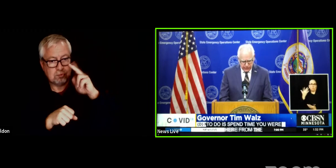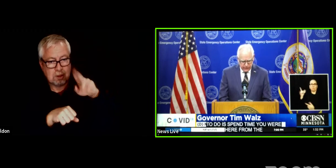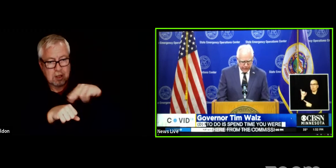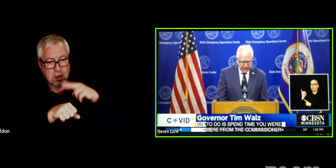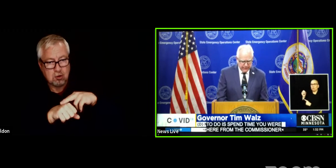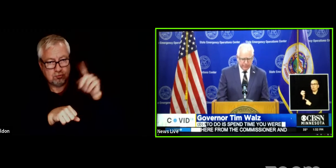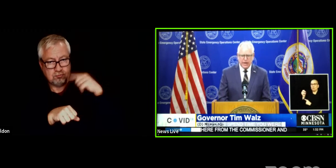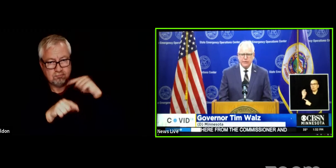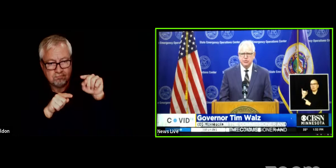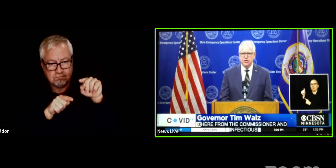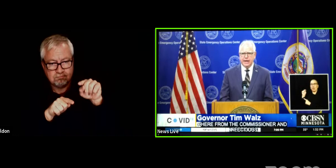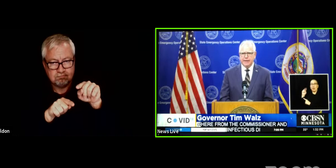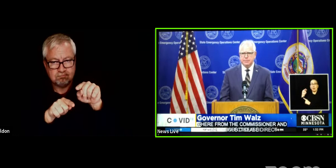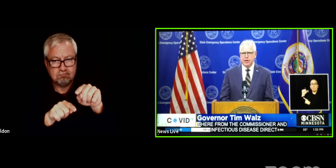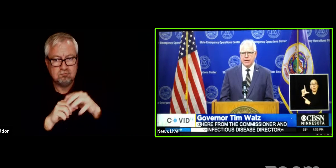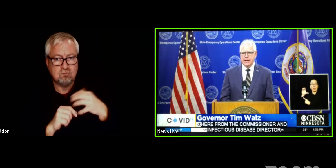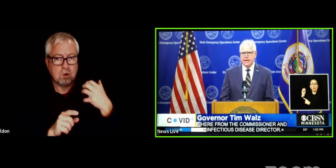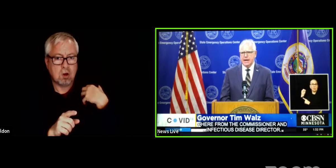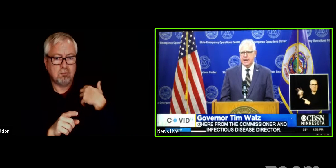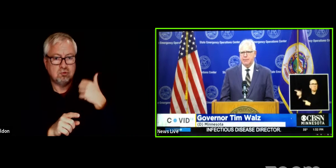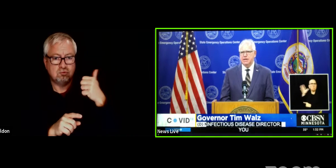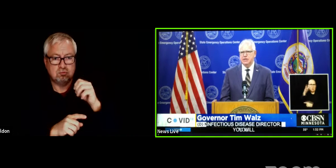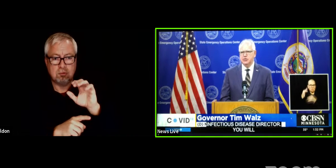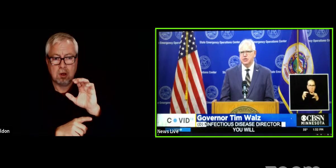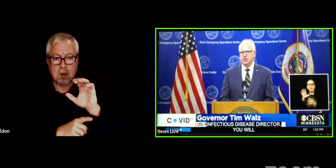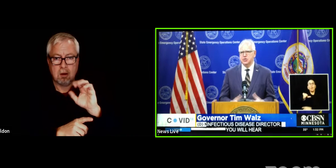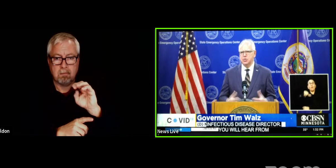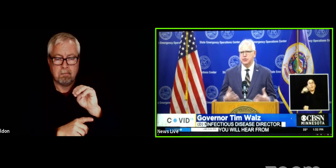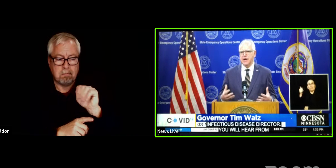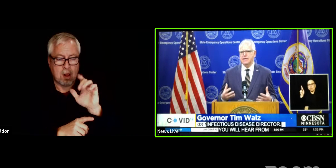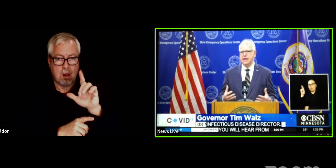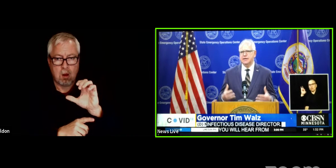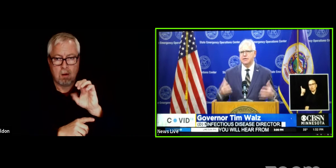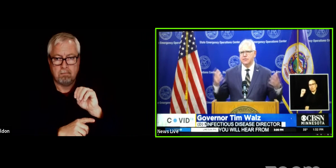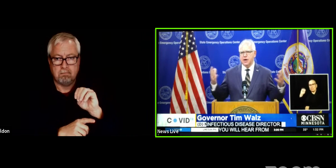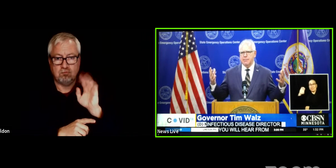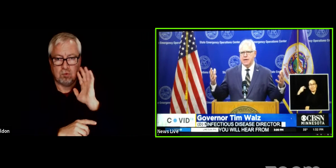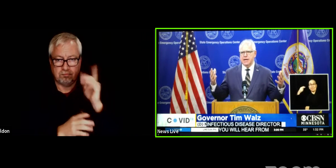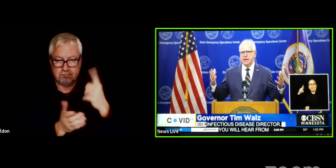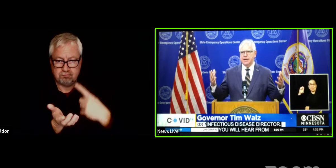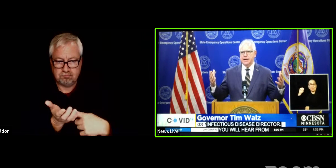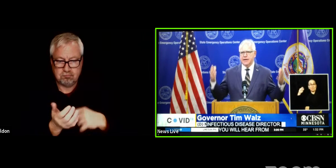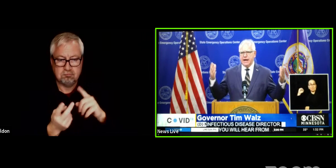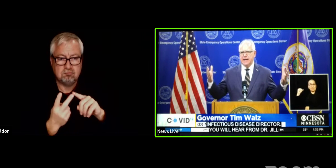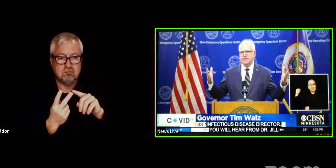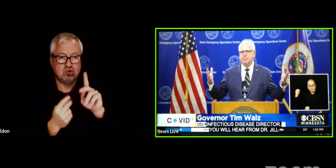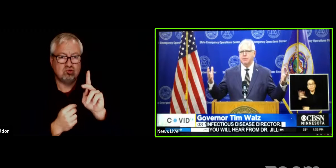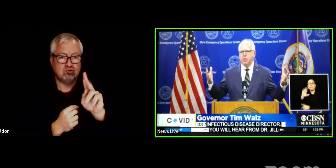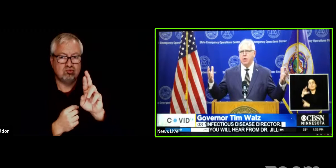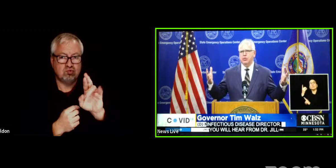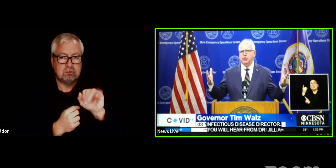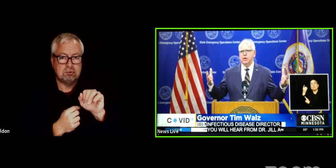HERE FROM DR. JILL AMSBERRY, A PEDIATRICIAN. SO WE'LL TRY TO TAKE THIS FROM THE CONCEPT OF WHAT WE'RE DOING,